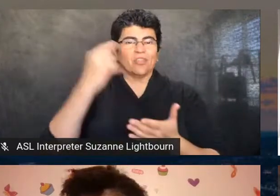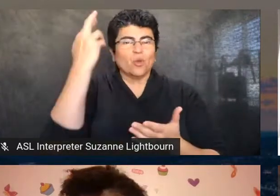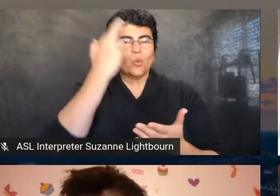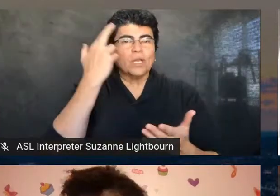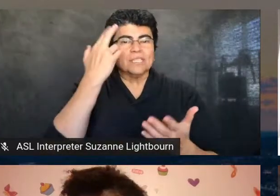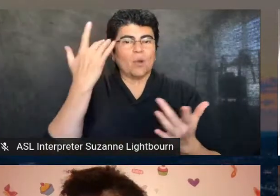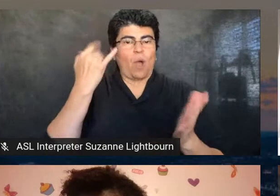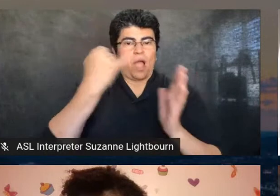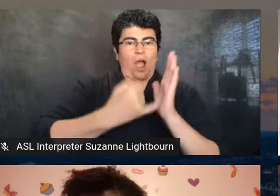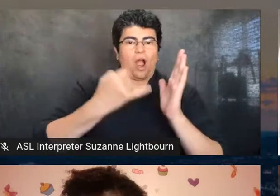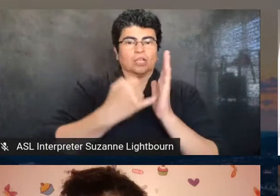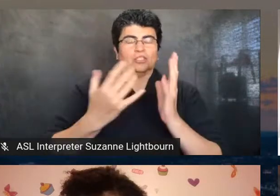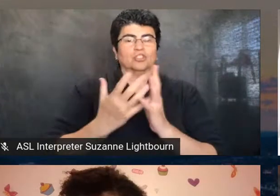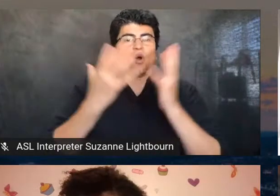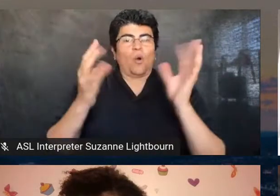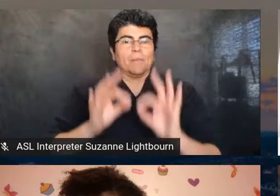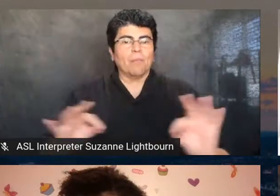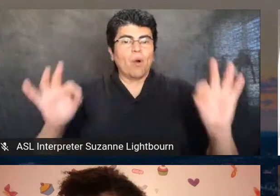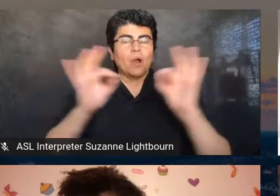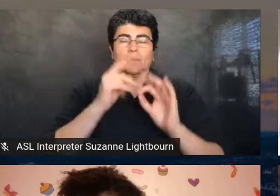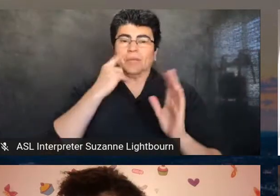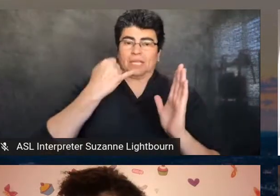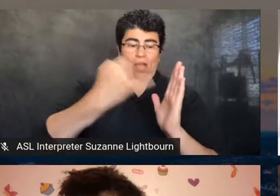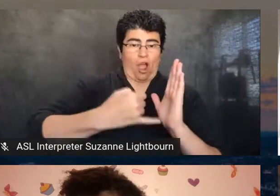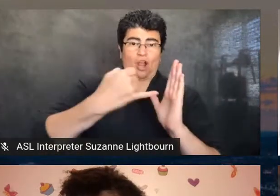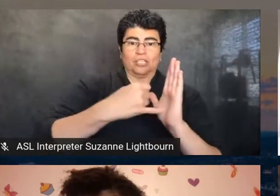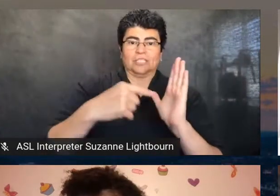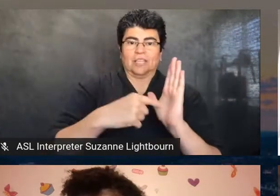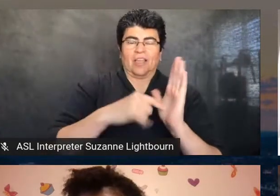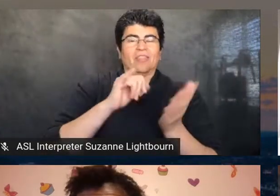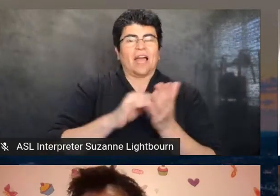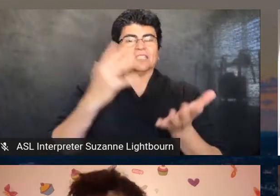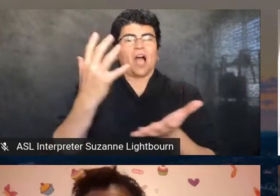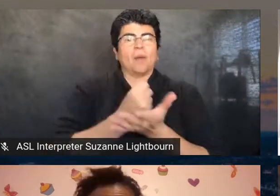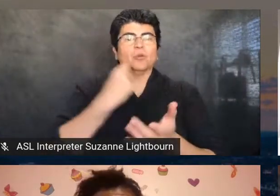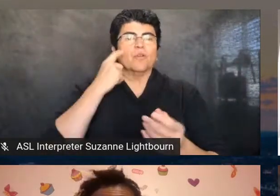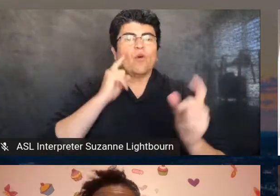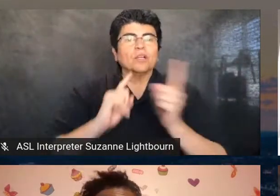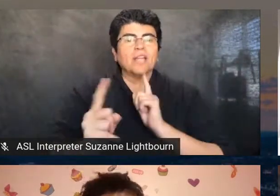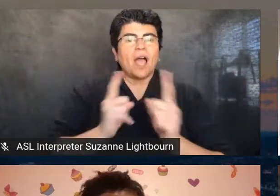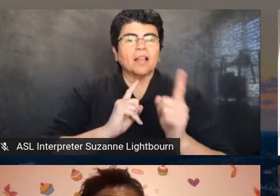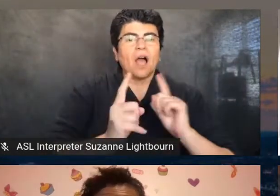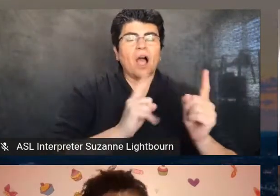because the arts are an opportunity for dialogue, and language is an opportunity,